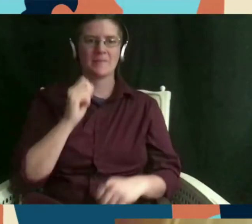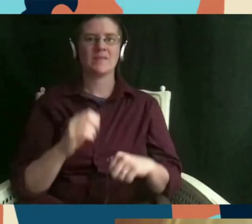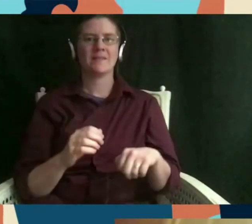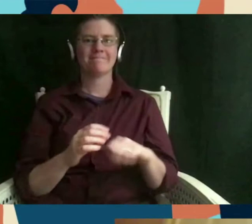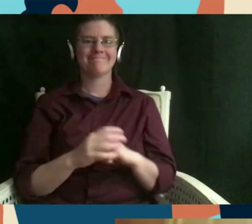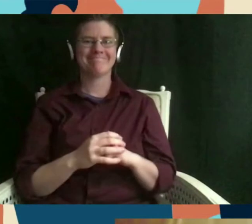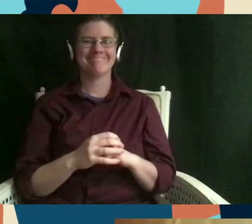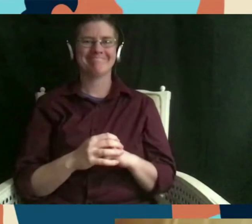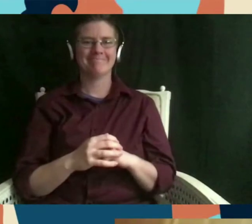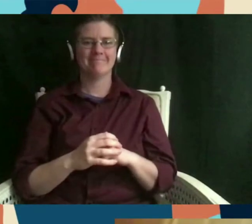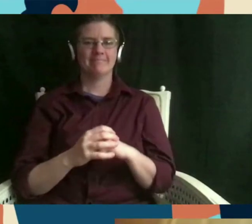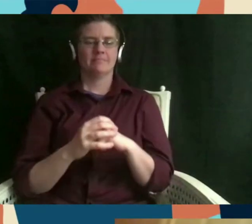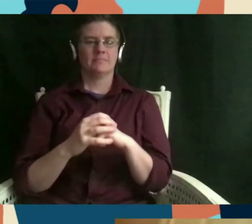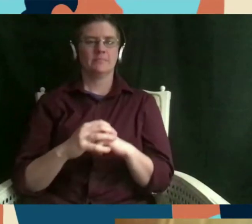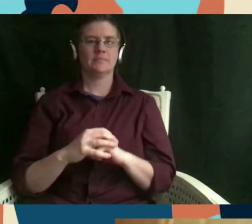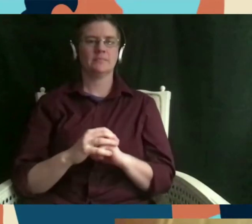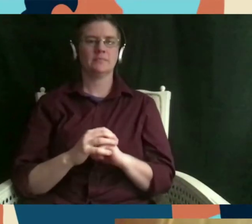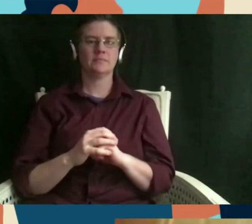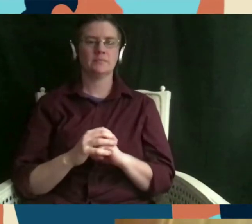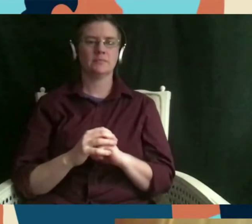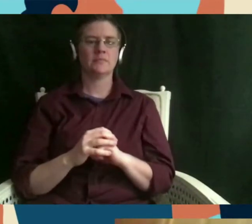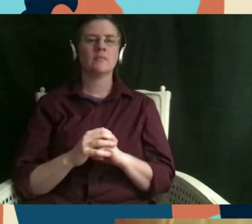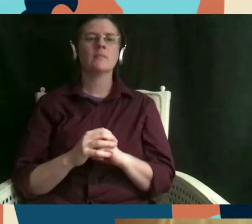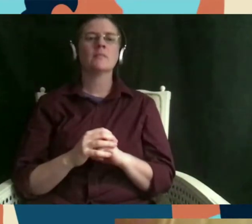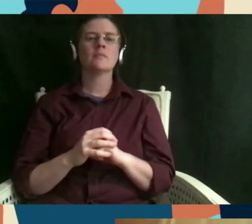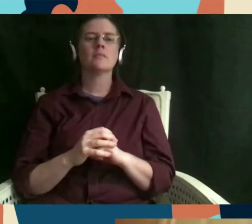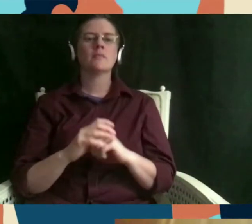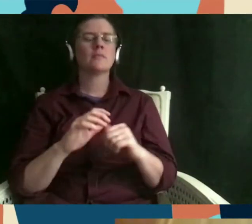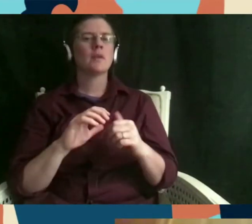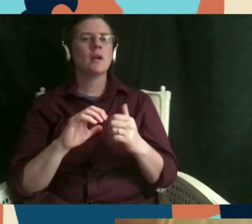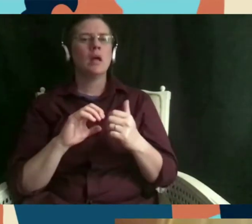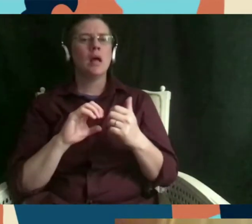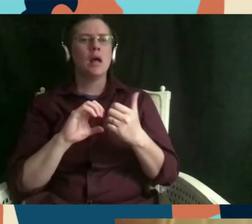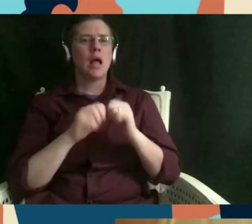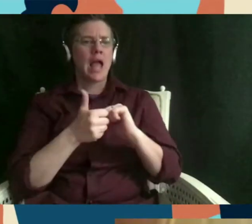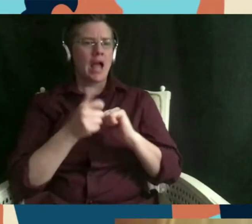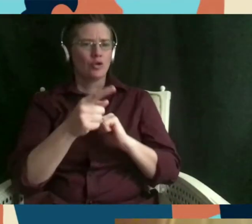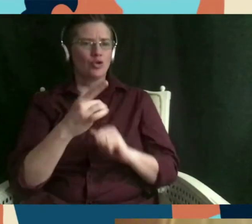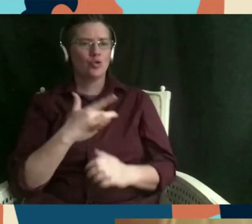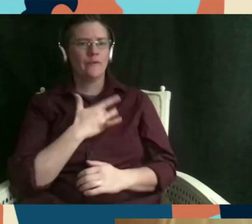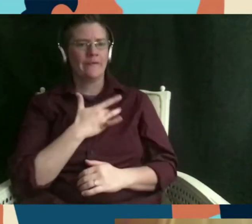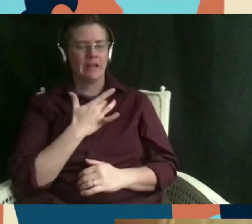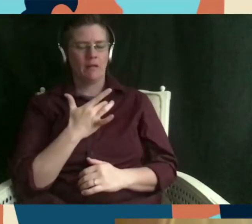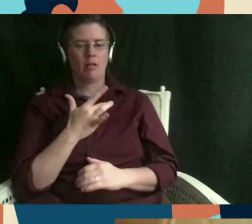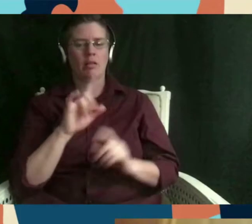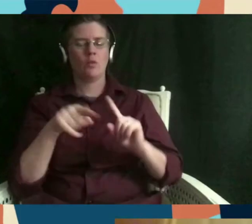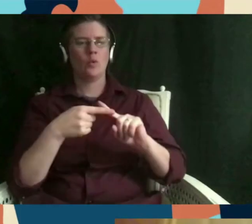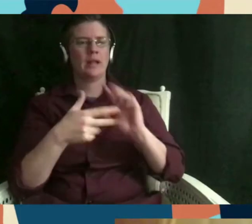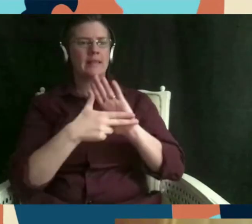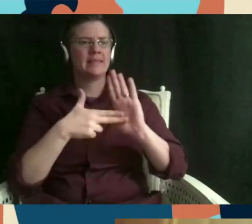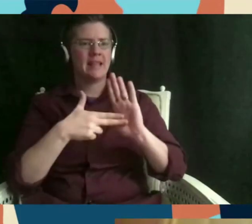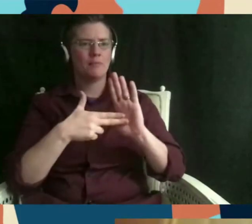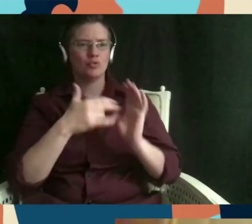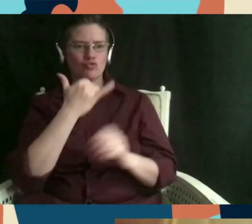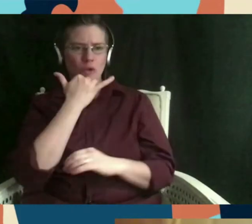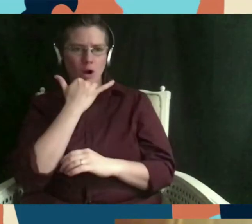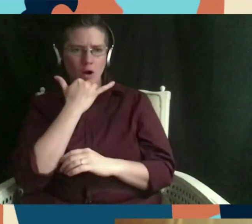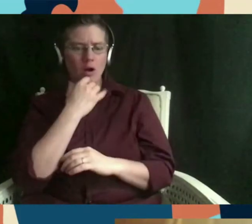um how do you feel being labeled wrong or with the wrong like pronouns